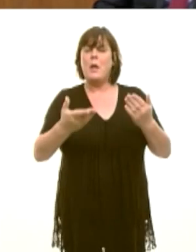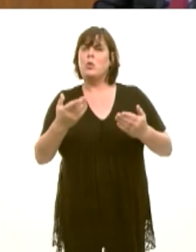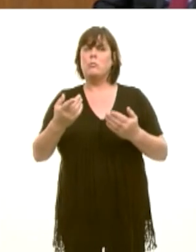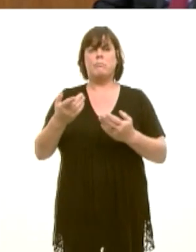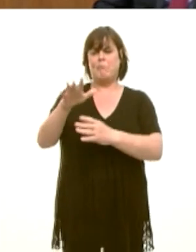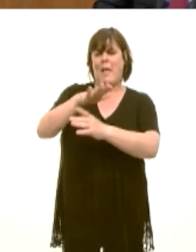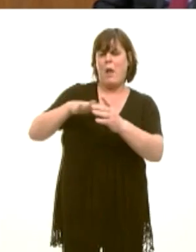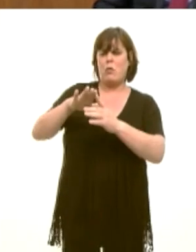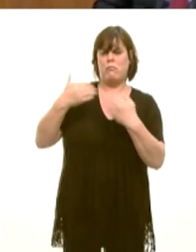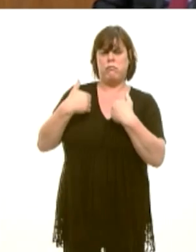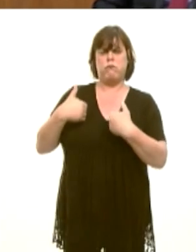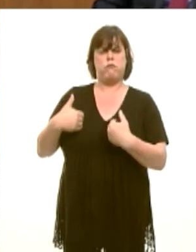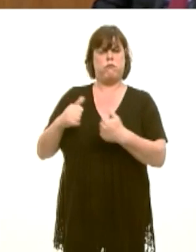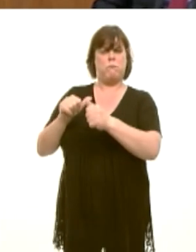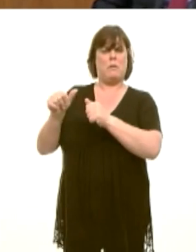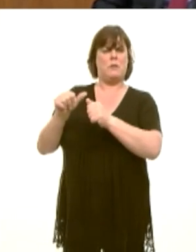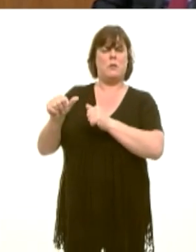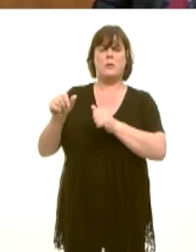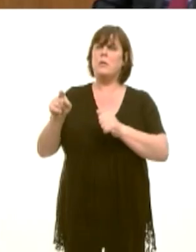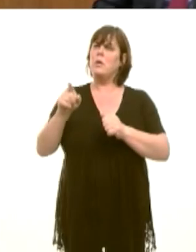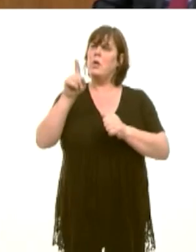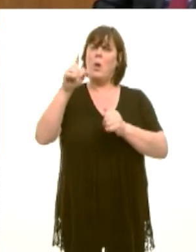Government do to help tackle this appalling situation?